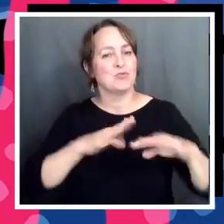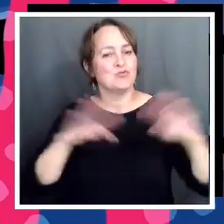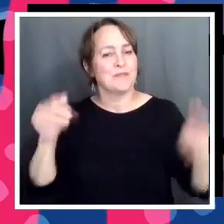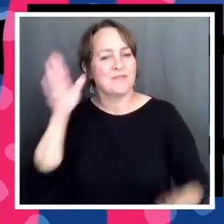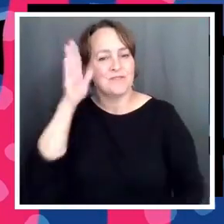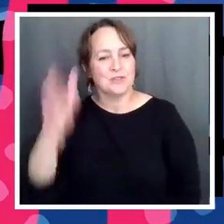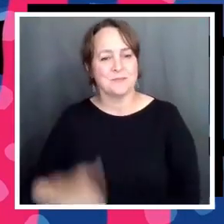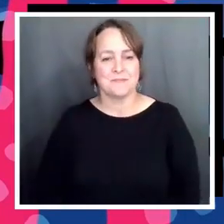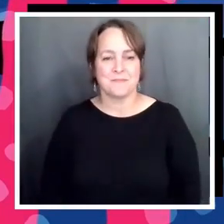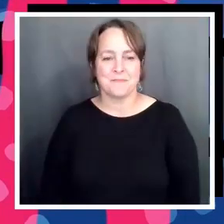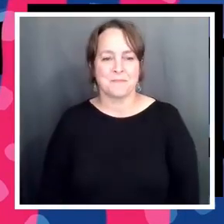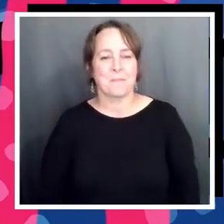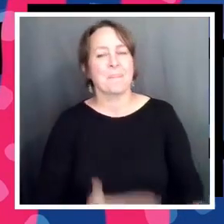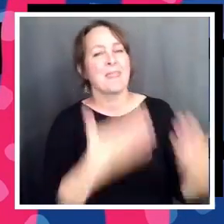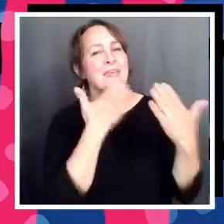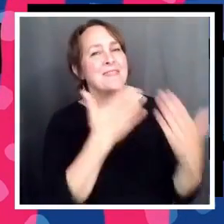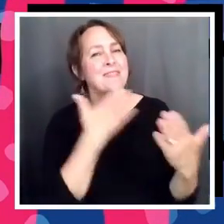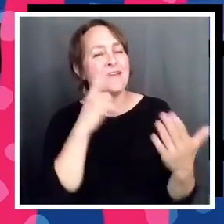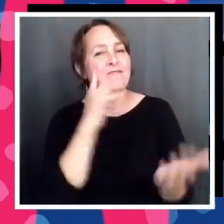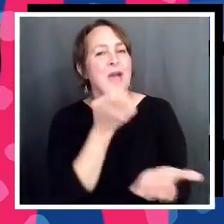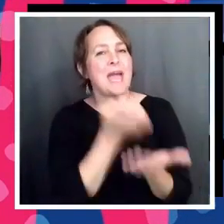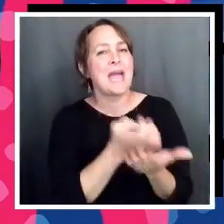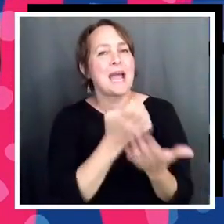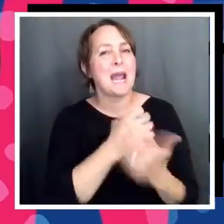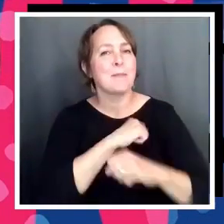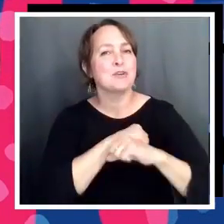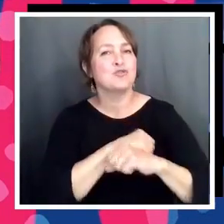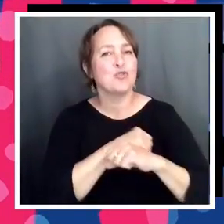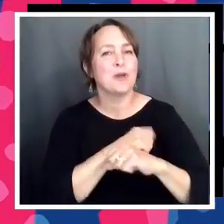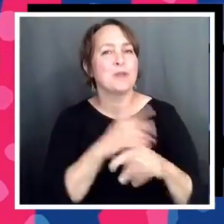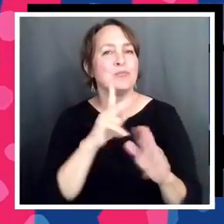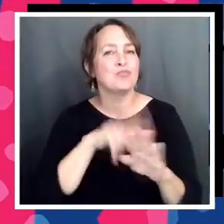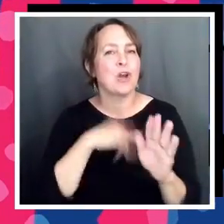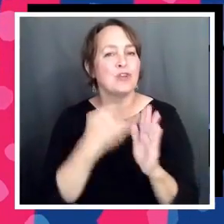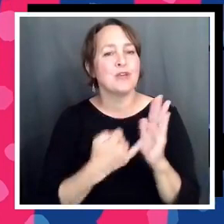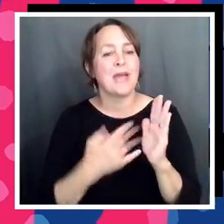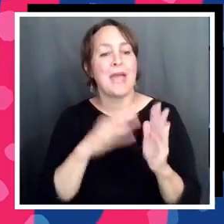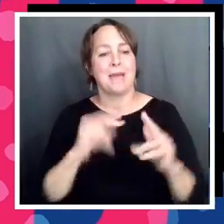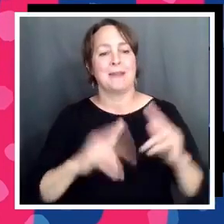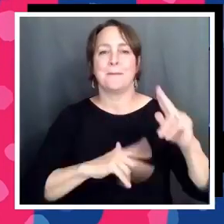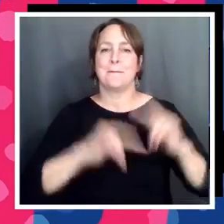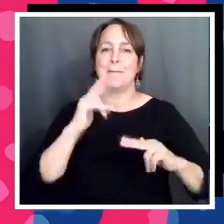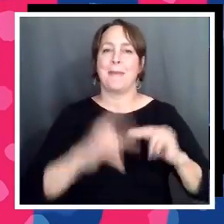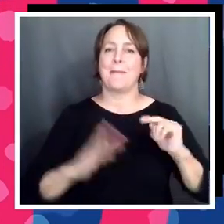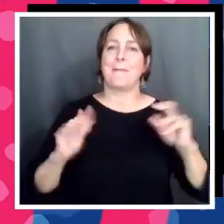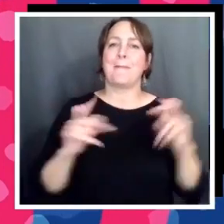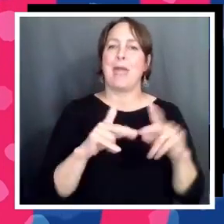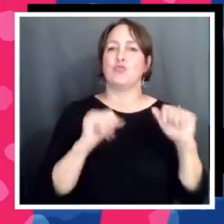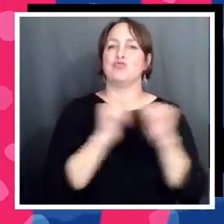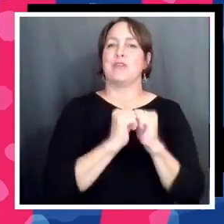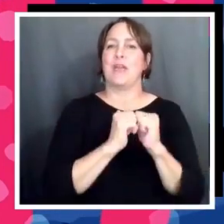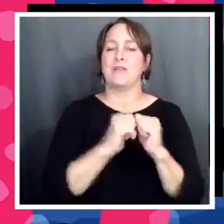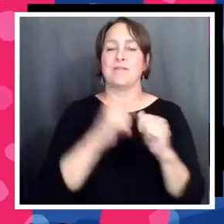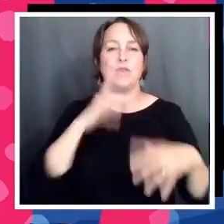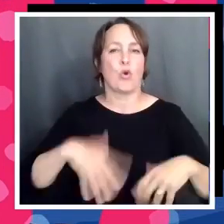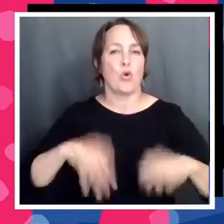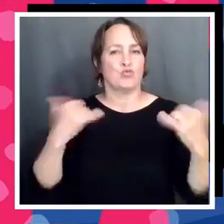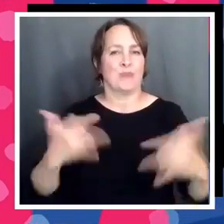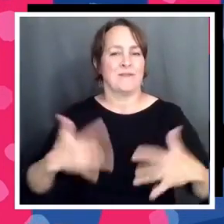LET'S GET THIS DONE FOR OUR